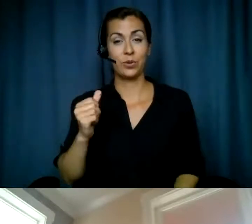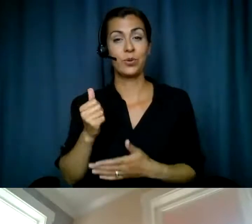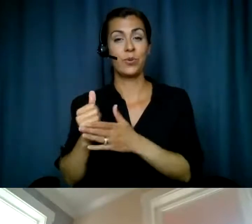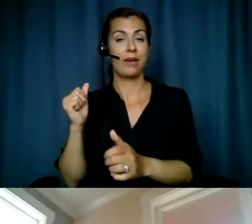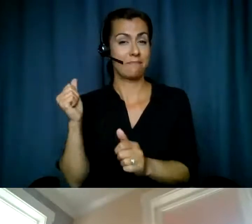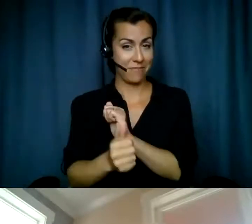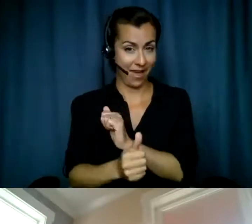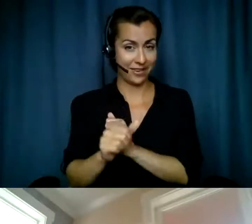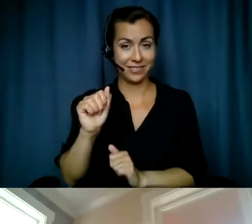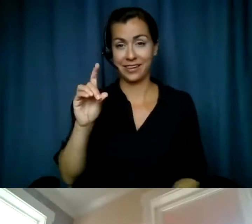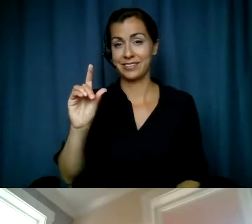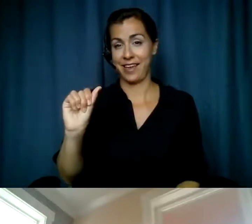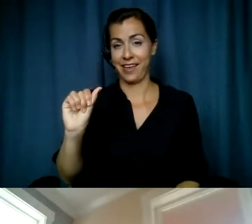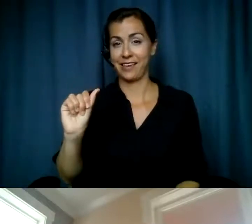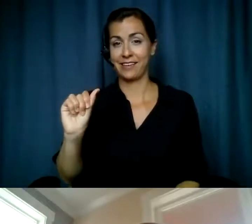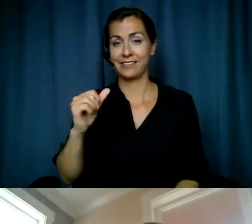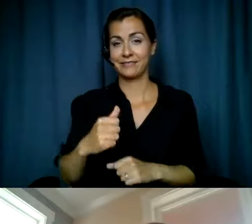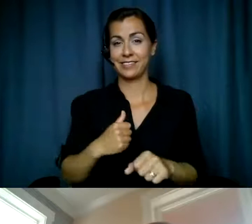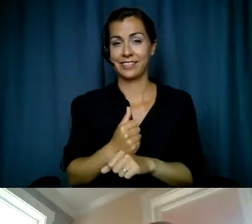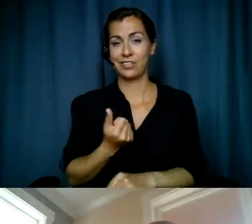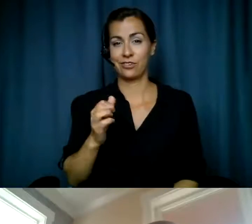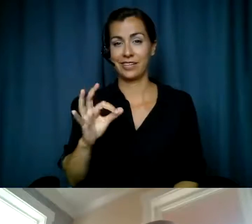Can you all see my screen now? I think I maybe started a little -